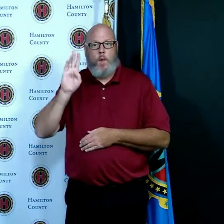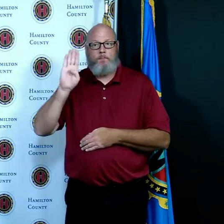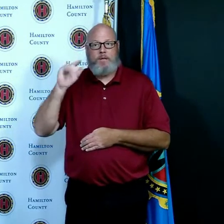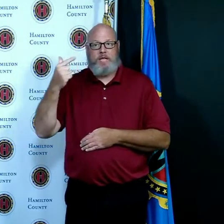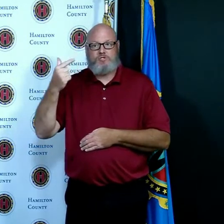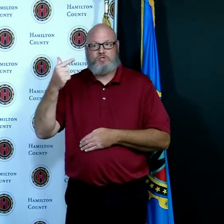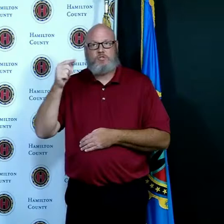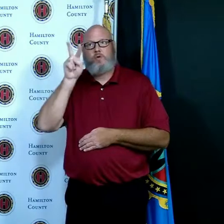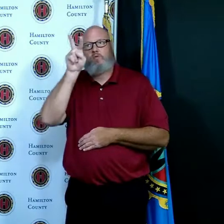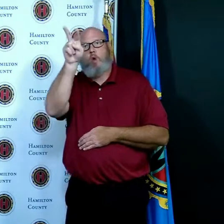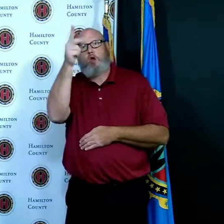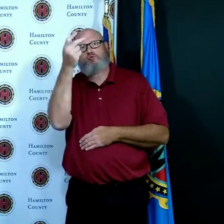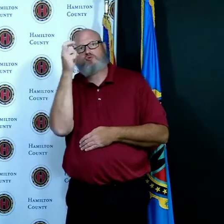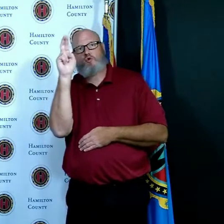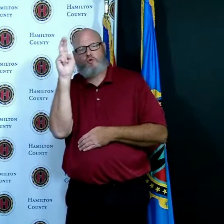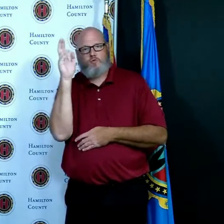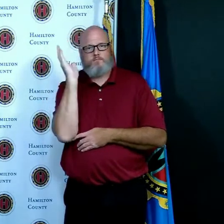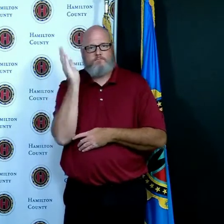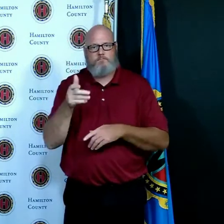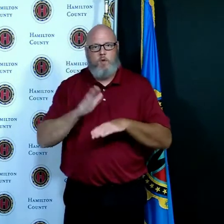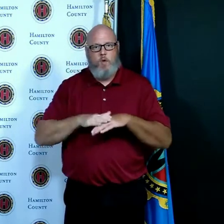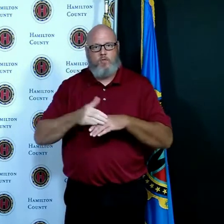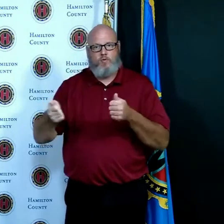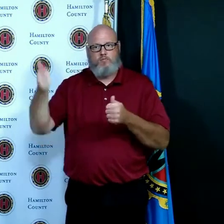in towards the microphone in that huge chair that she sat in